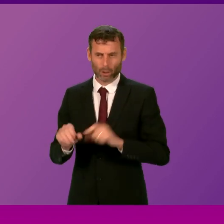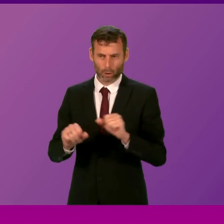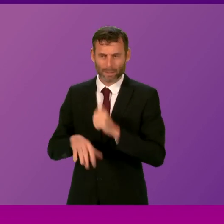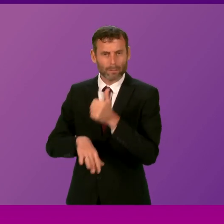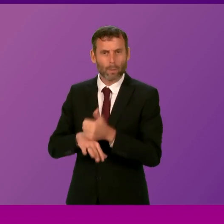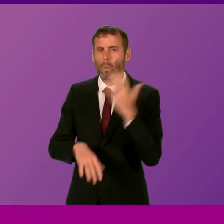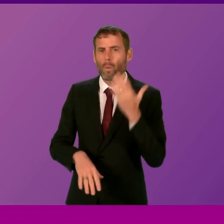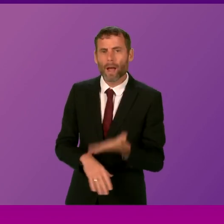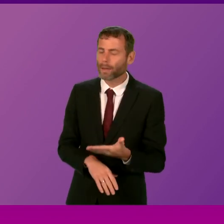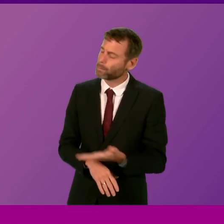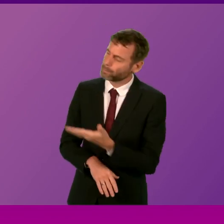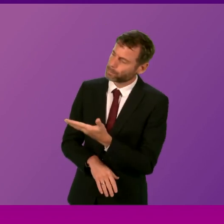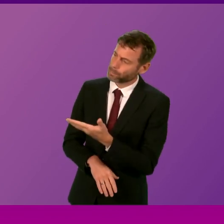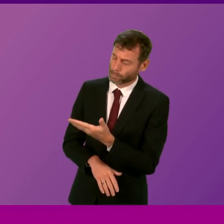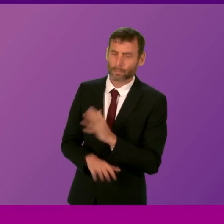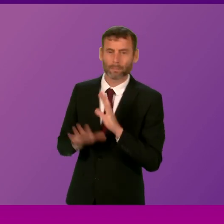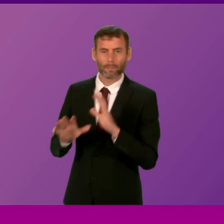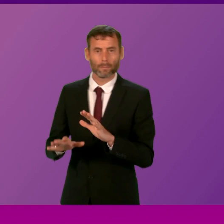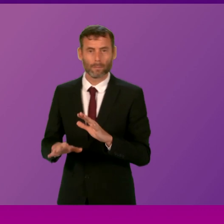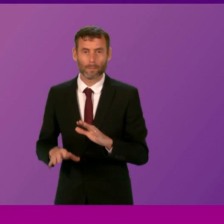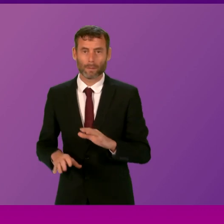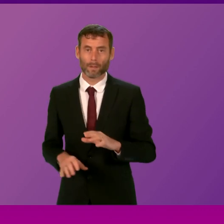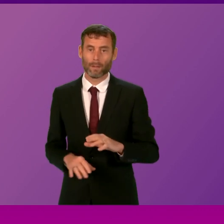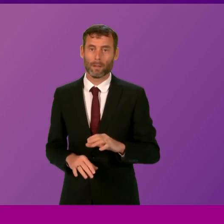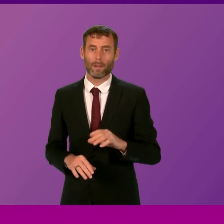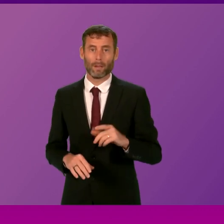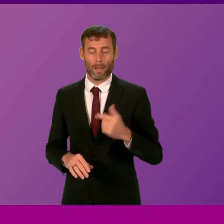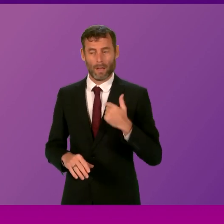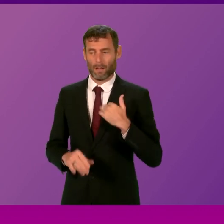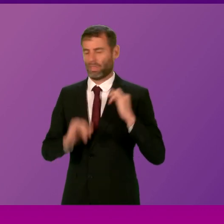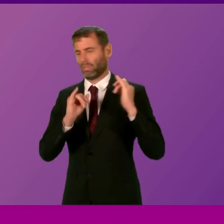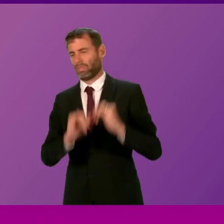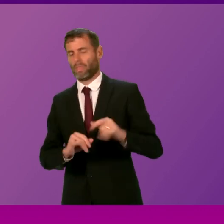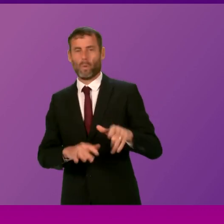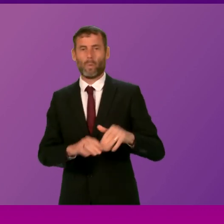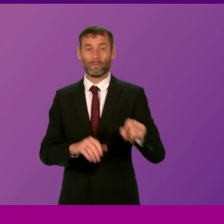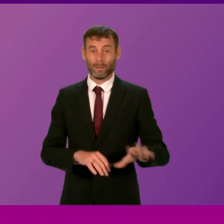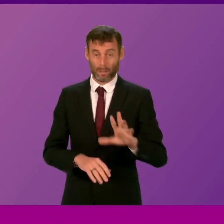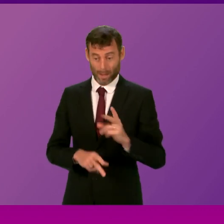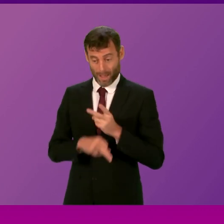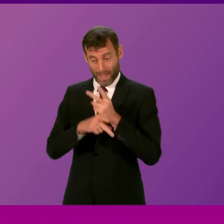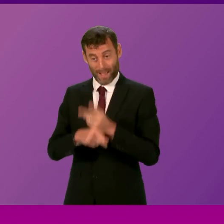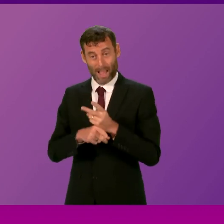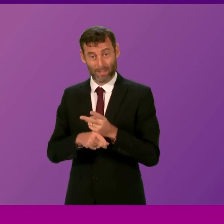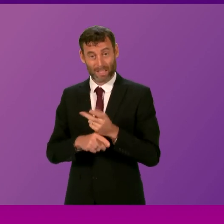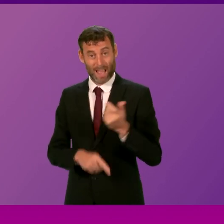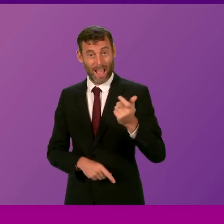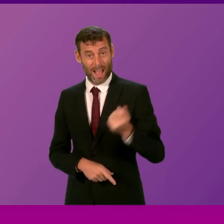I say to Roz McCall that it is not about Westminster bad; it is just a fact that carers allowance is the lowest of all the working-age benefits.